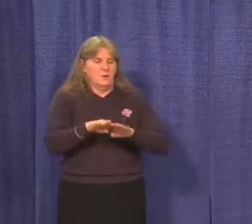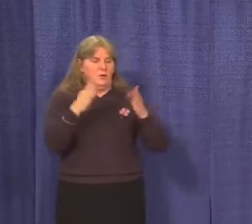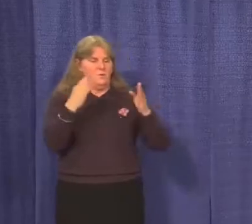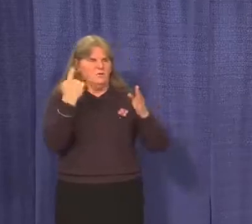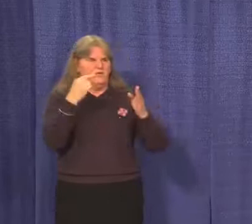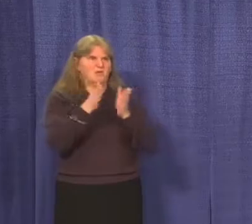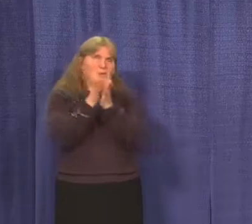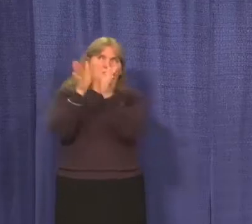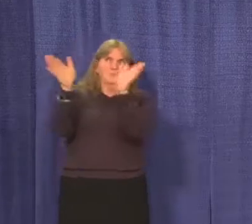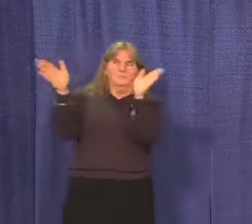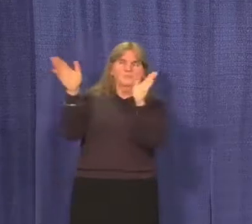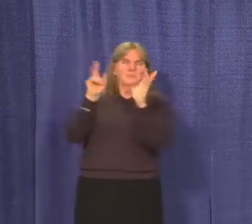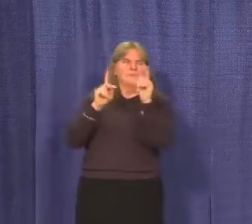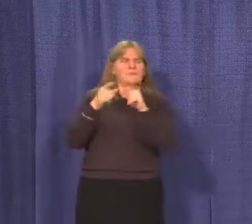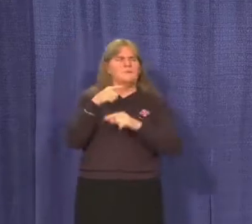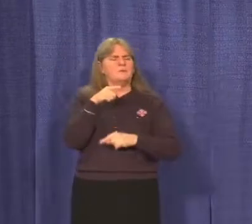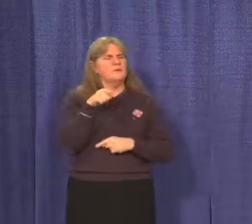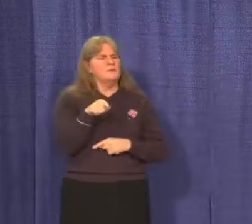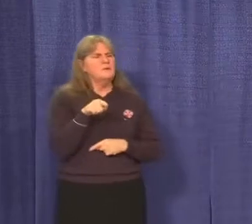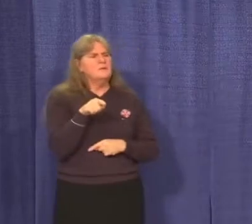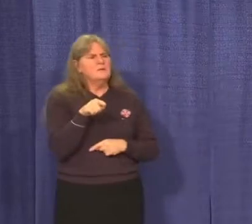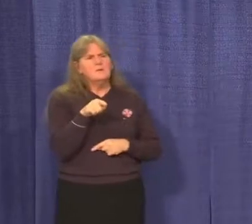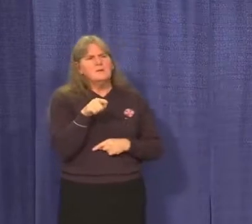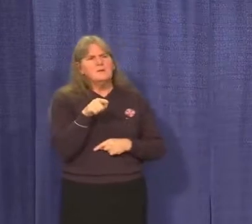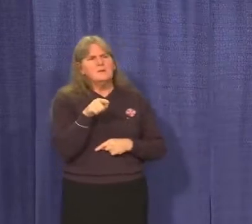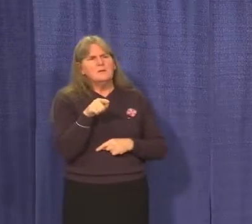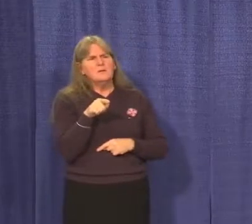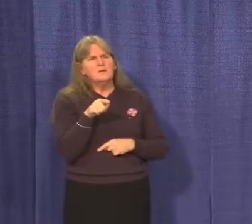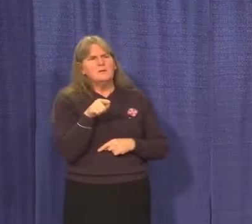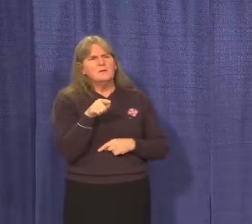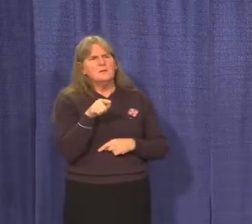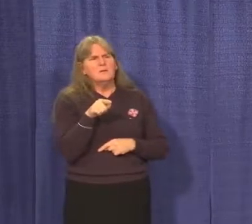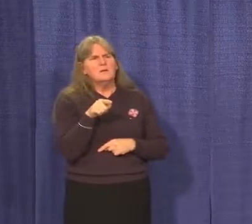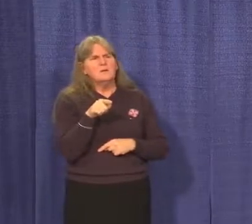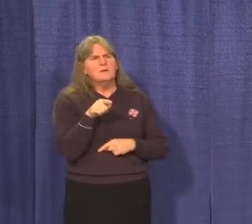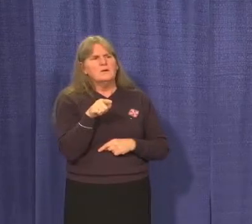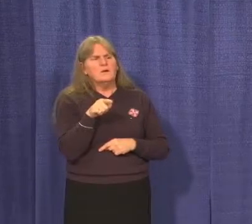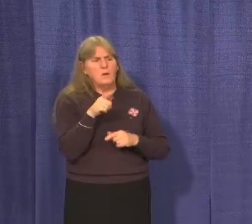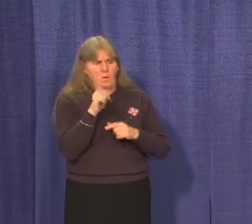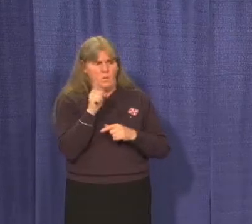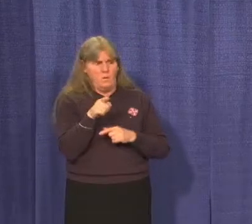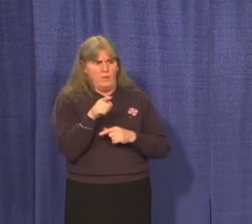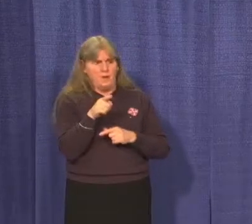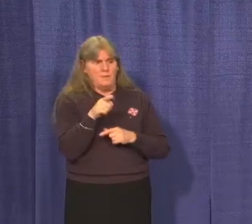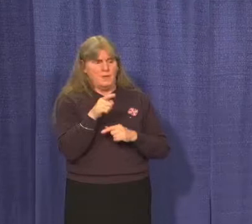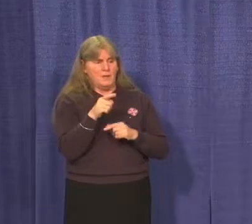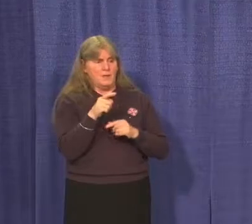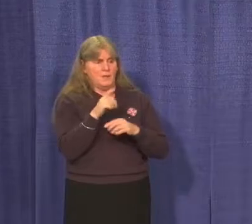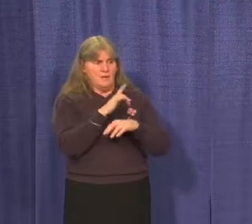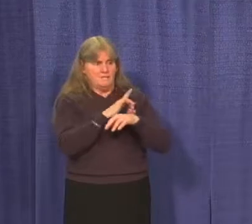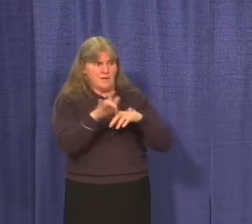adult population, it will also be, at least according to the manufacturer's timeline, the